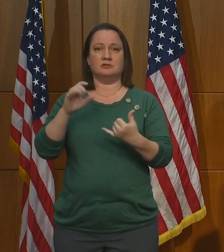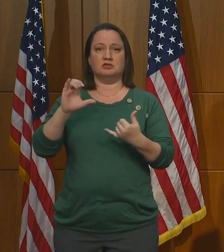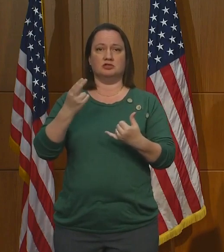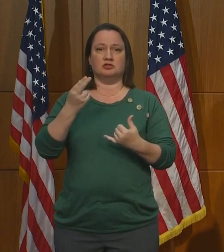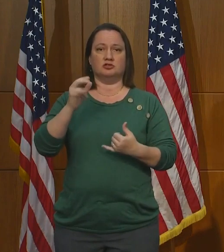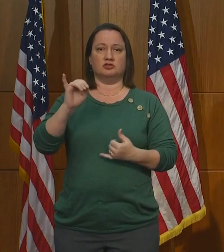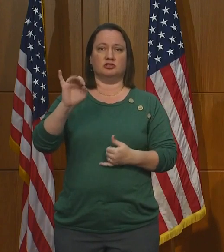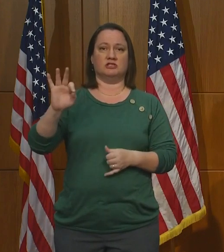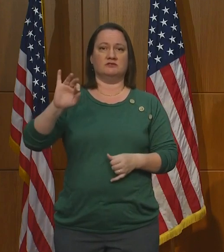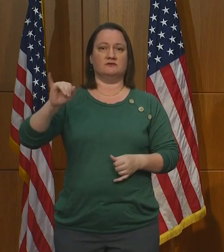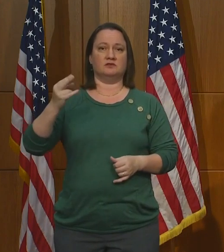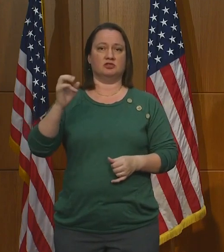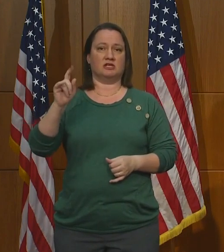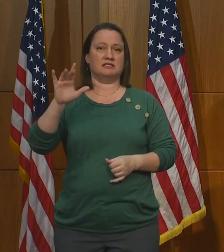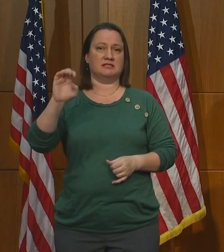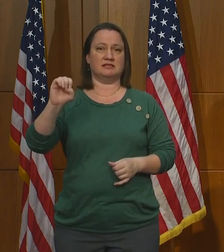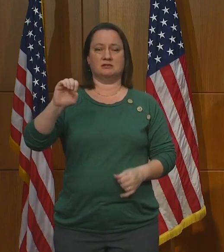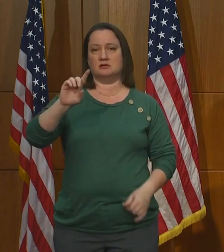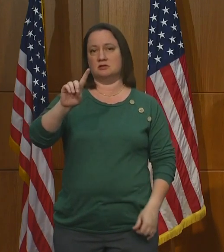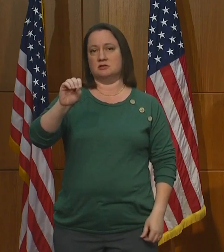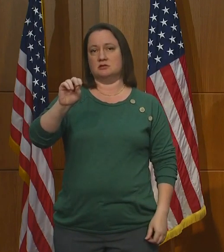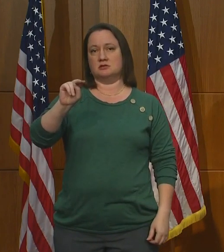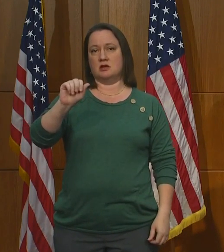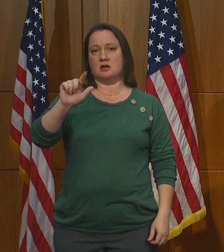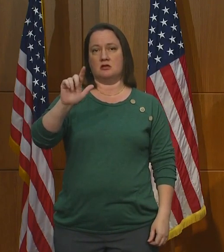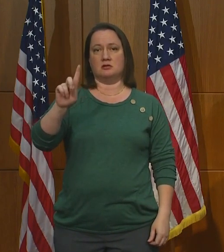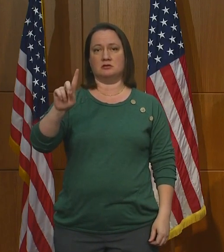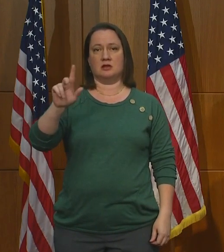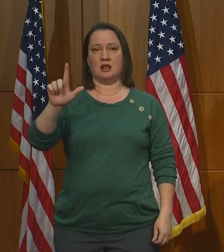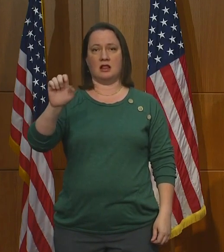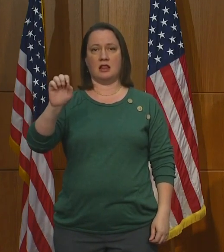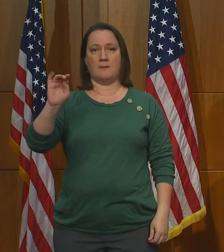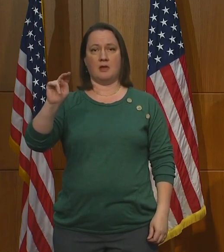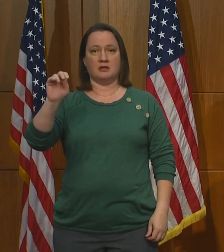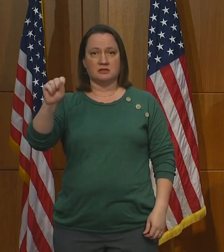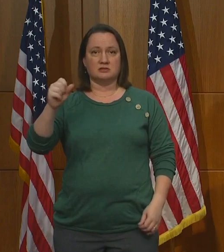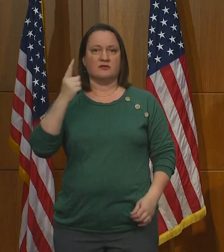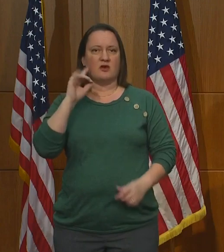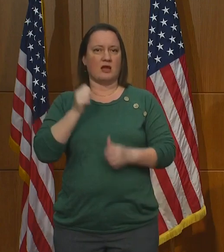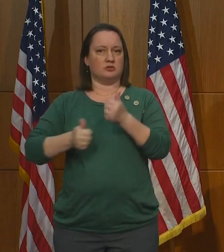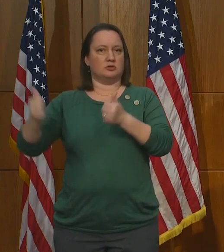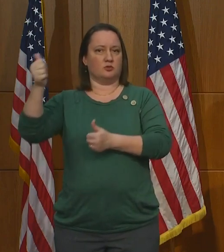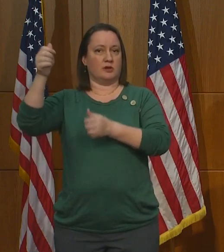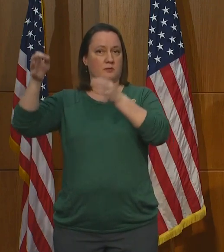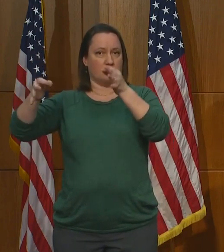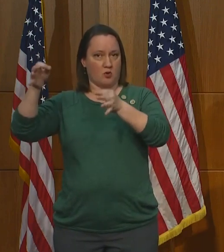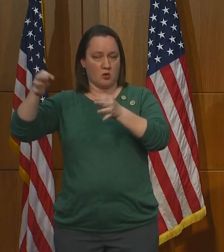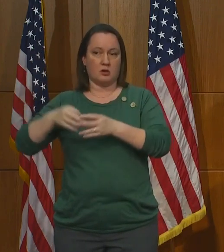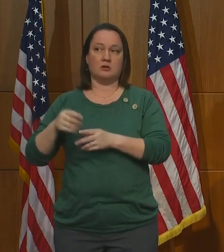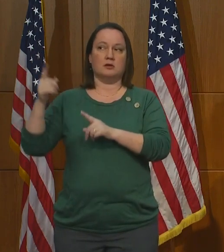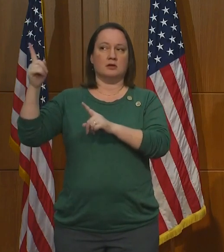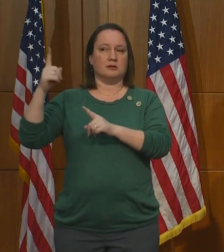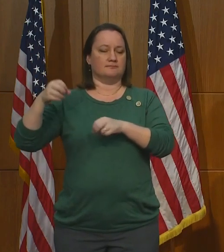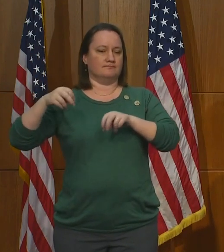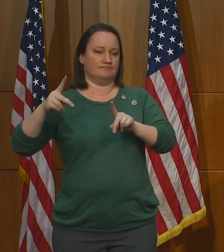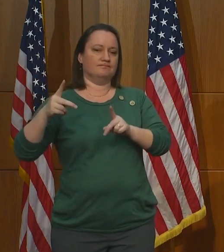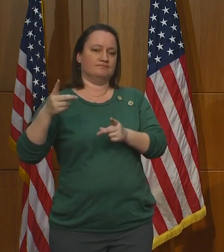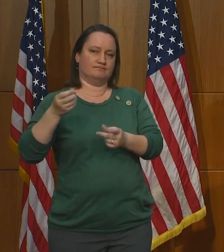CHIEF JUSTICE HAS GIVE ME DONNA LEMONS OF OUR VIRGINIA SUPREME